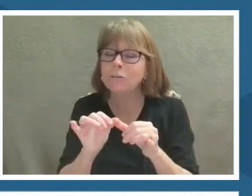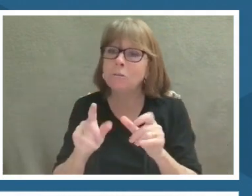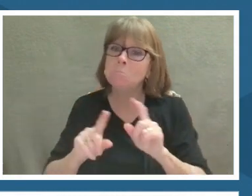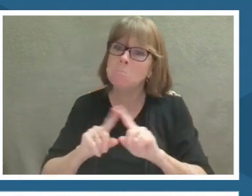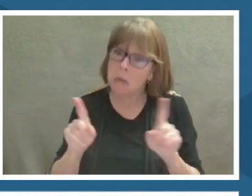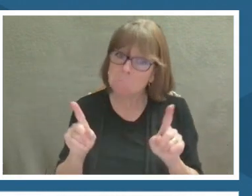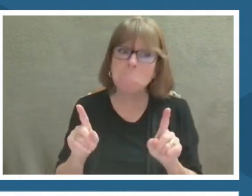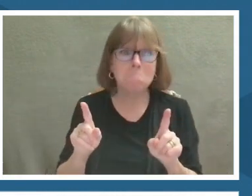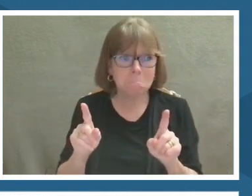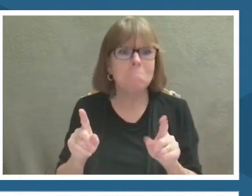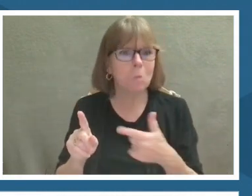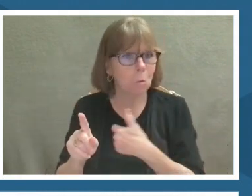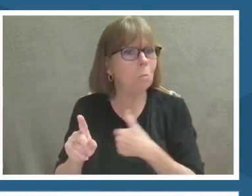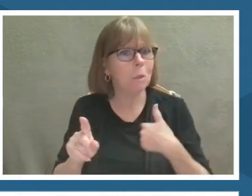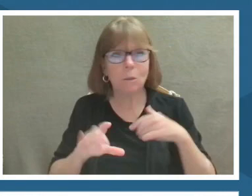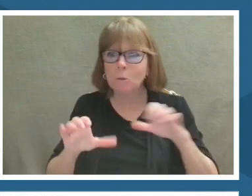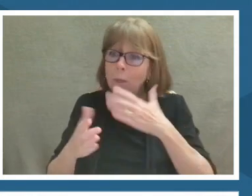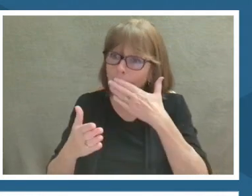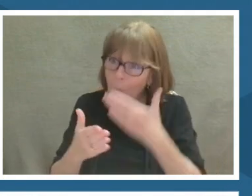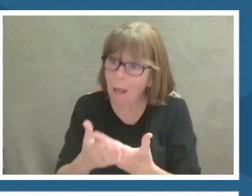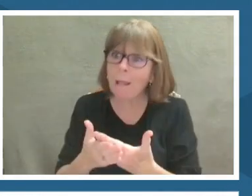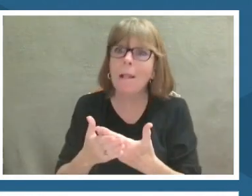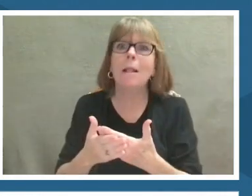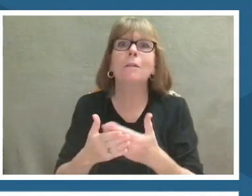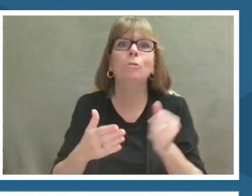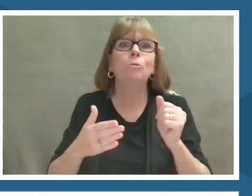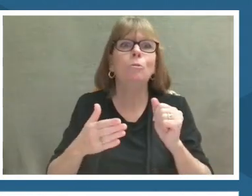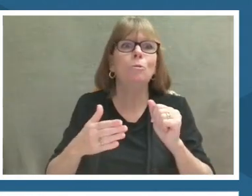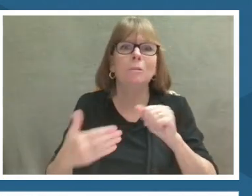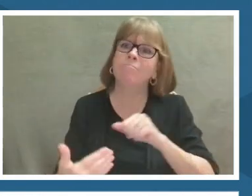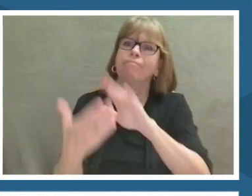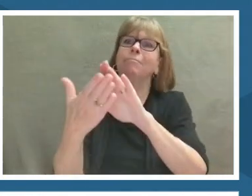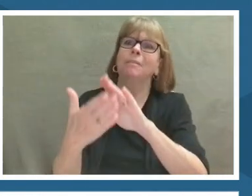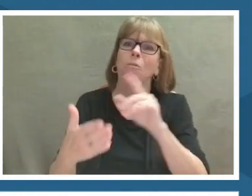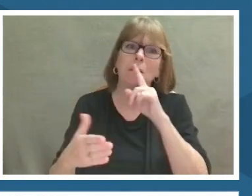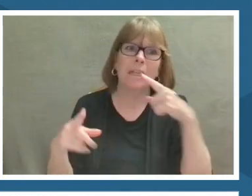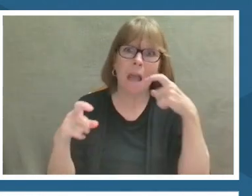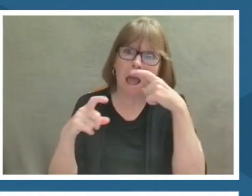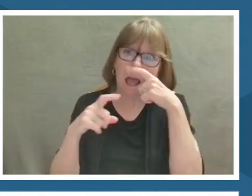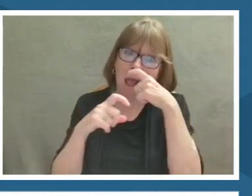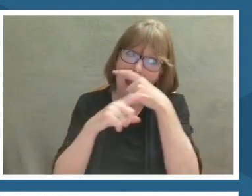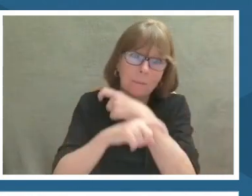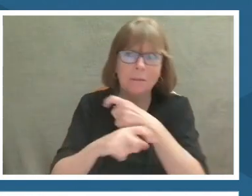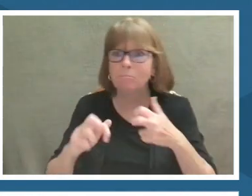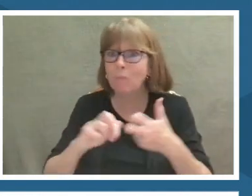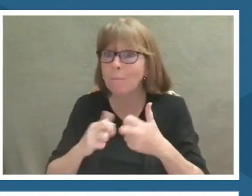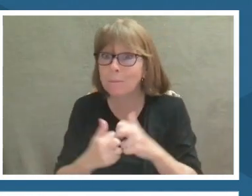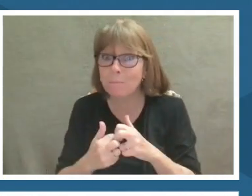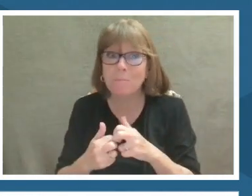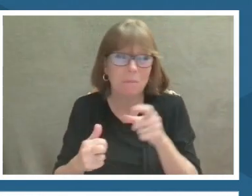really complex problem we are using different disciplines uh you know as we